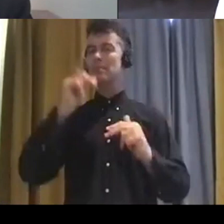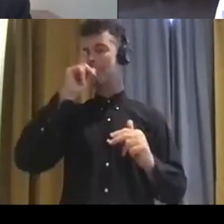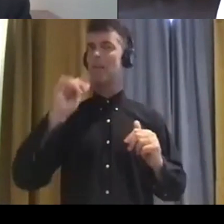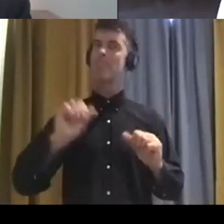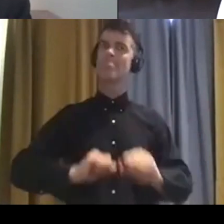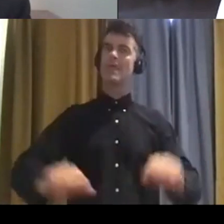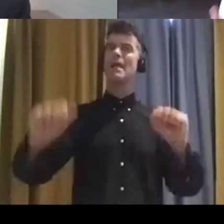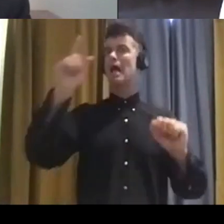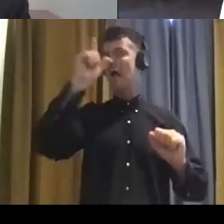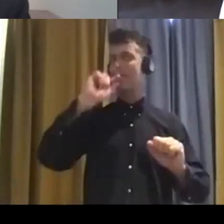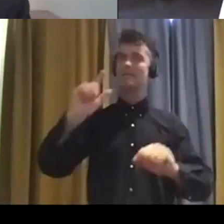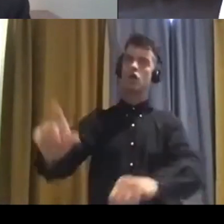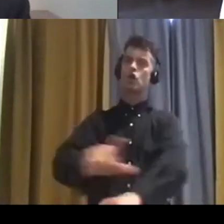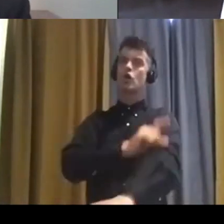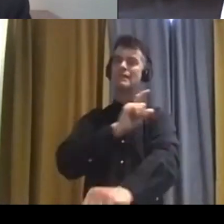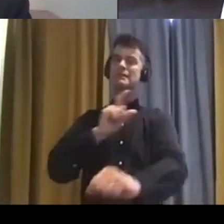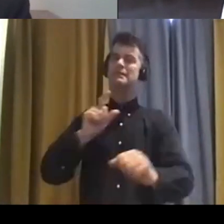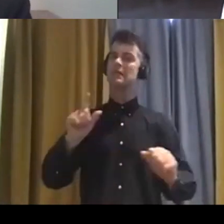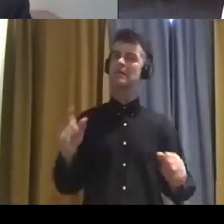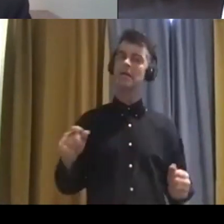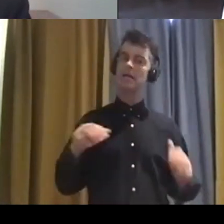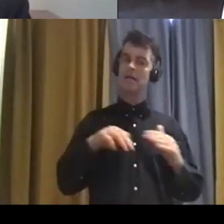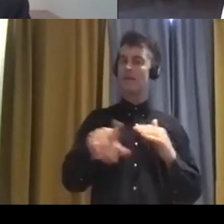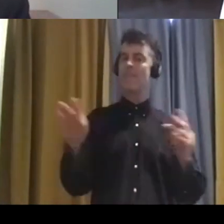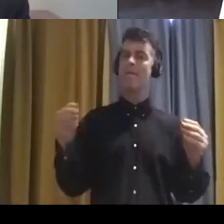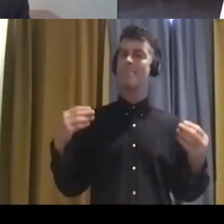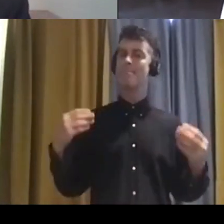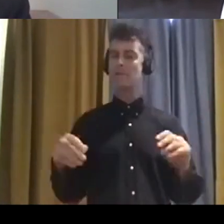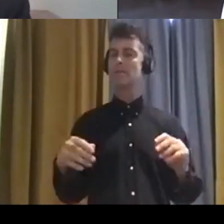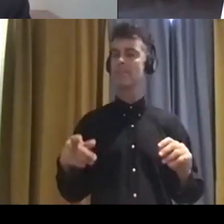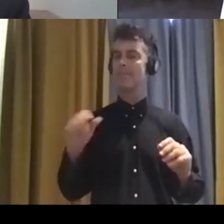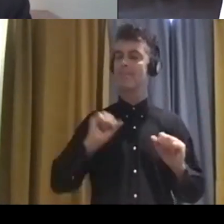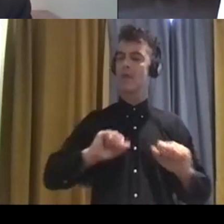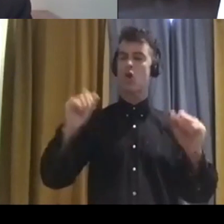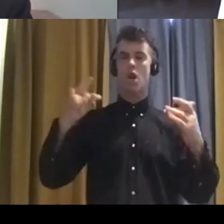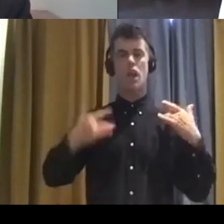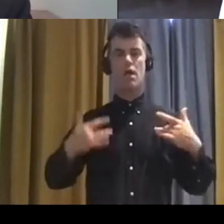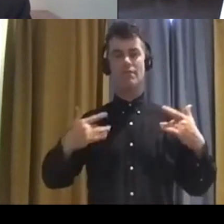confidence within within that marketplace in their own lives, so I think technology